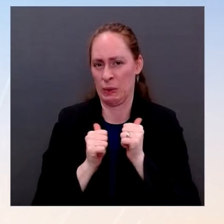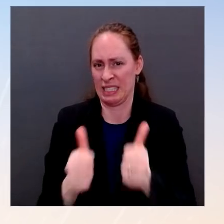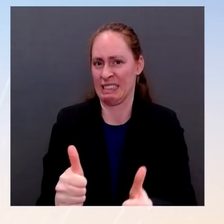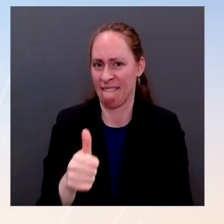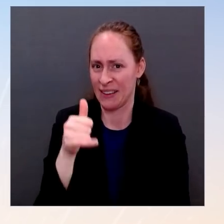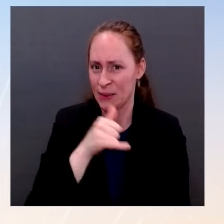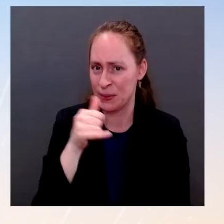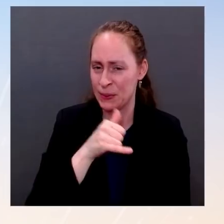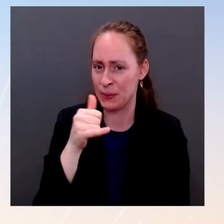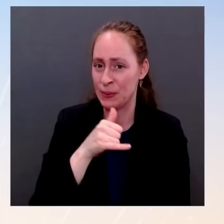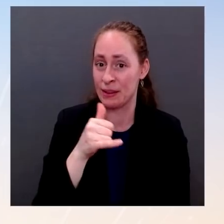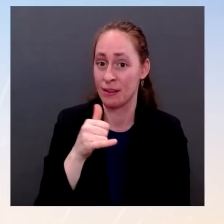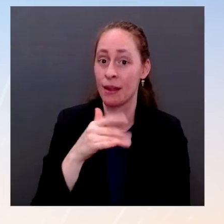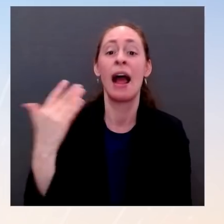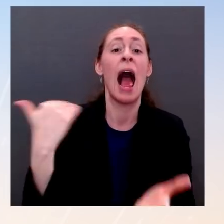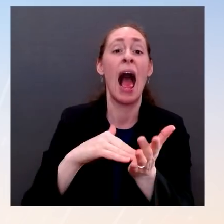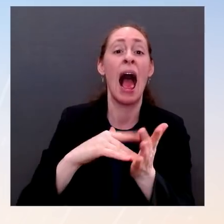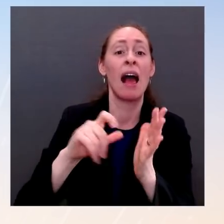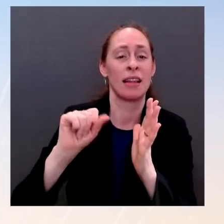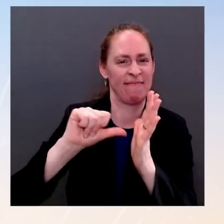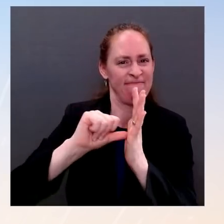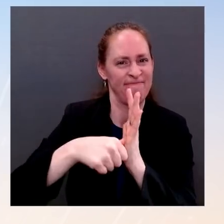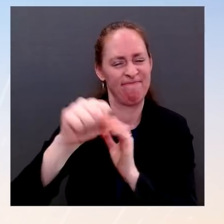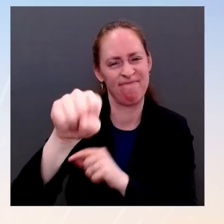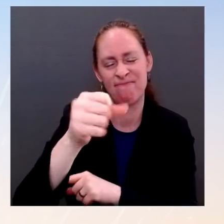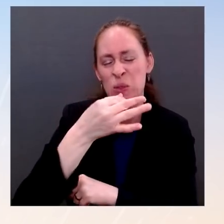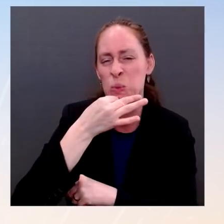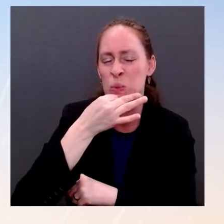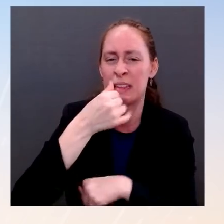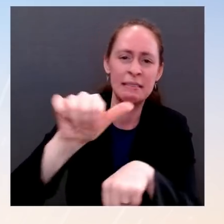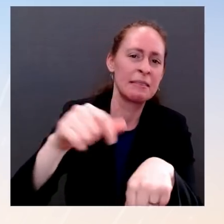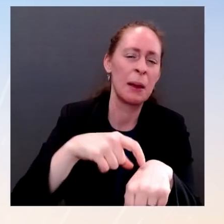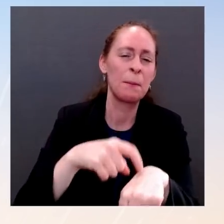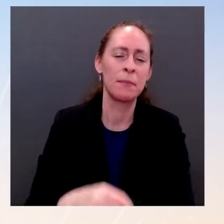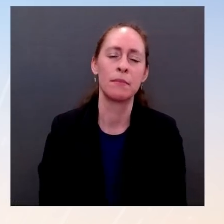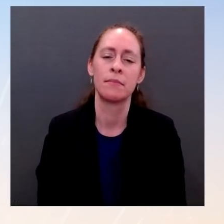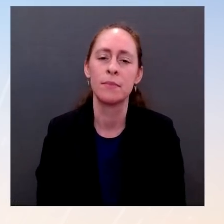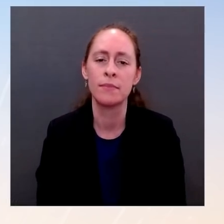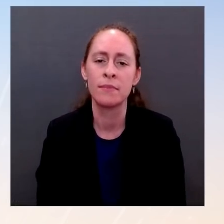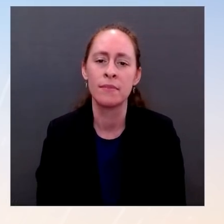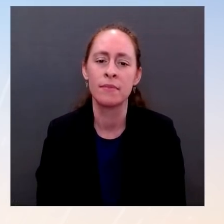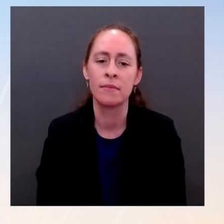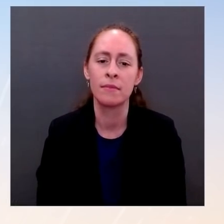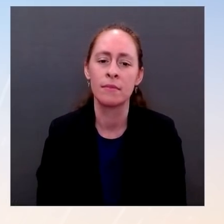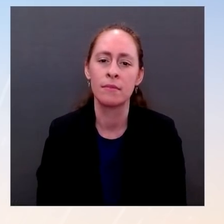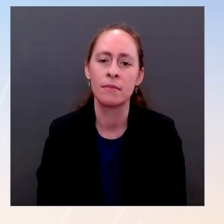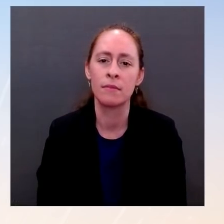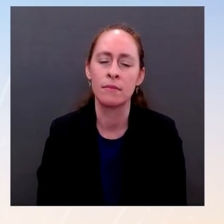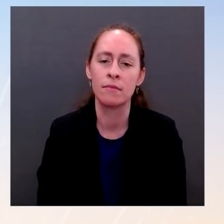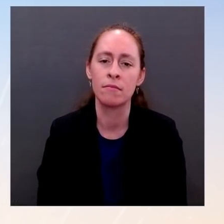One, back to Congress, as you know, Senate Republicans are blocking Federal Reserve nominees and other nominees.